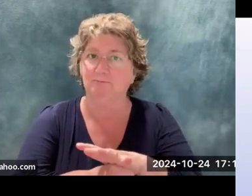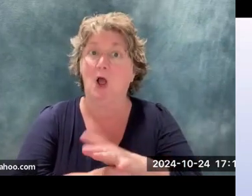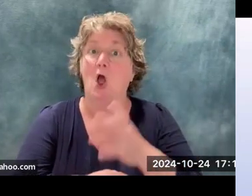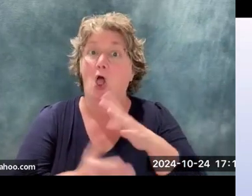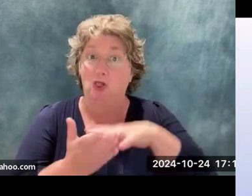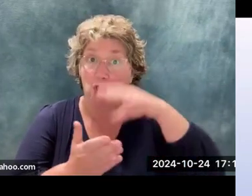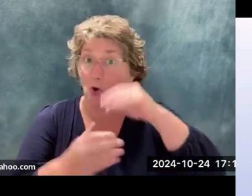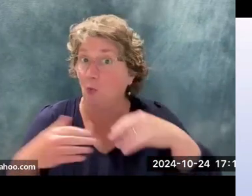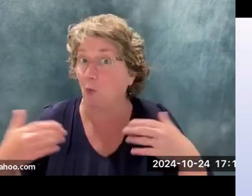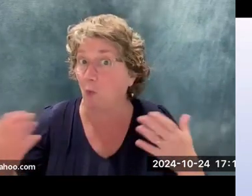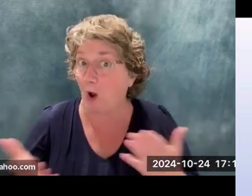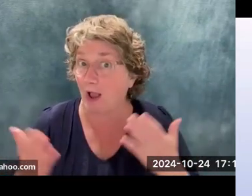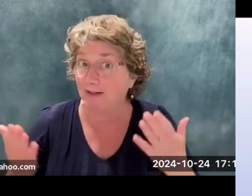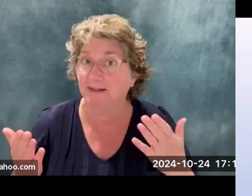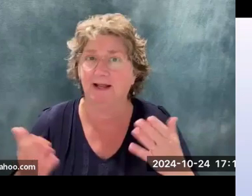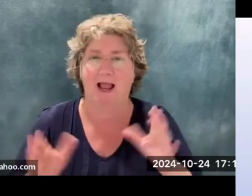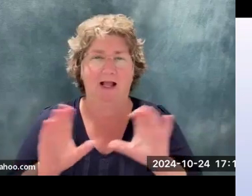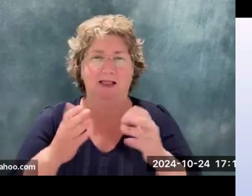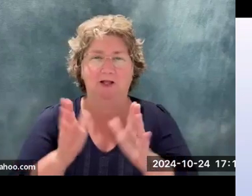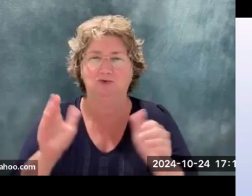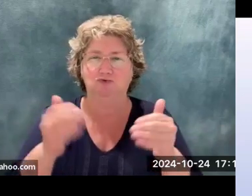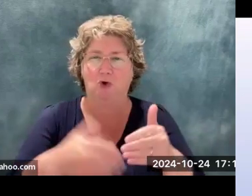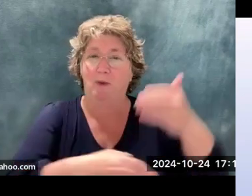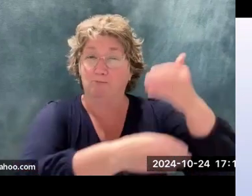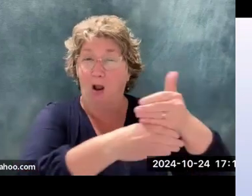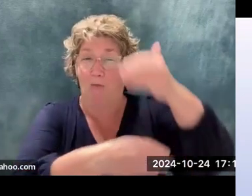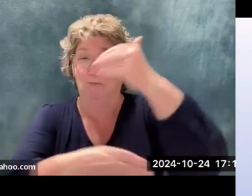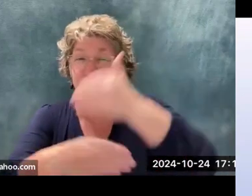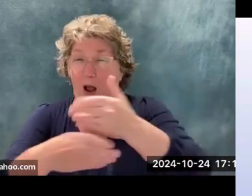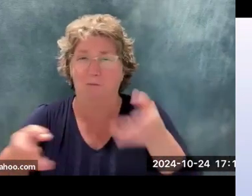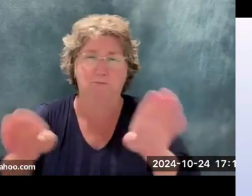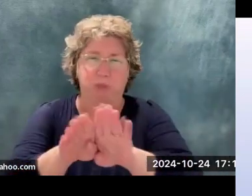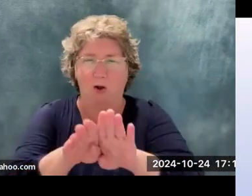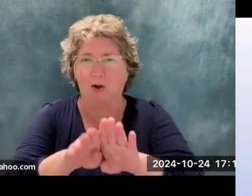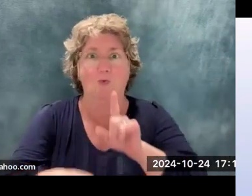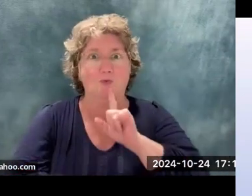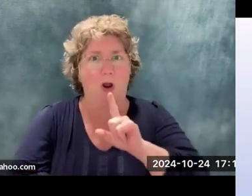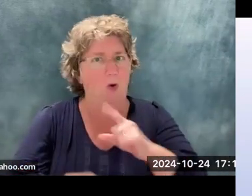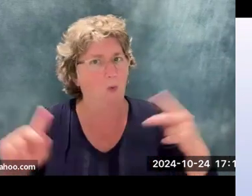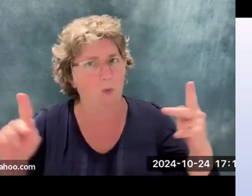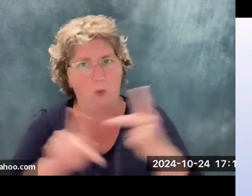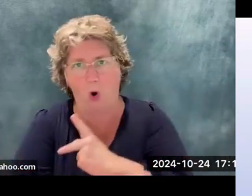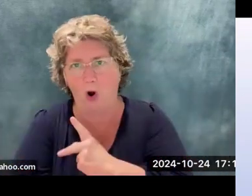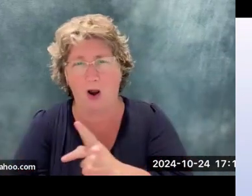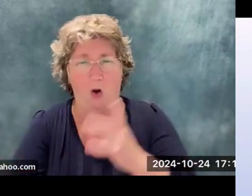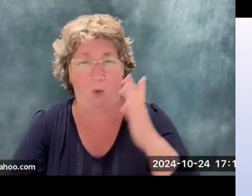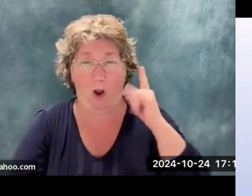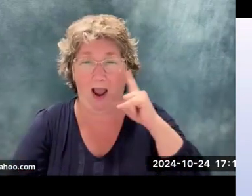So we're not keen to close classrooms because of, of respiratory threats.